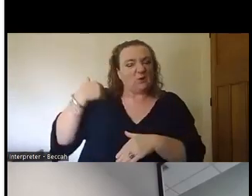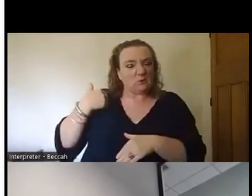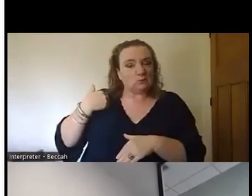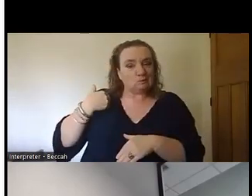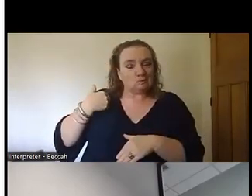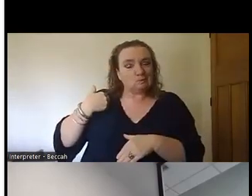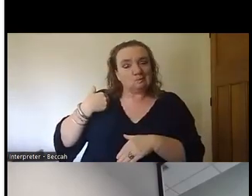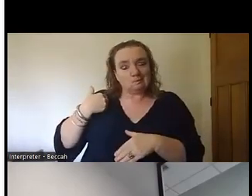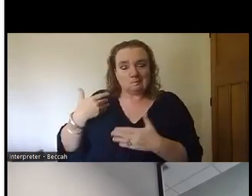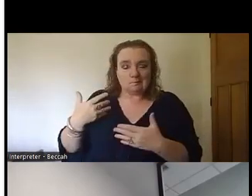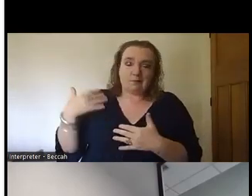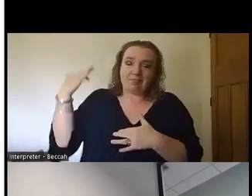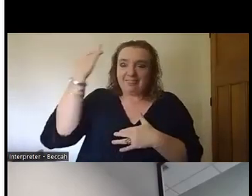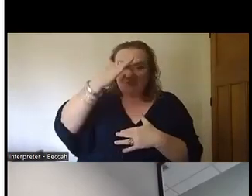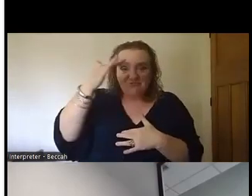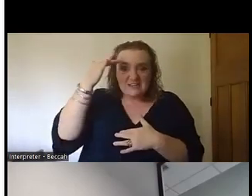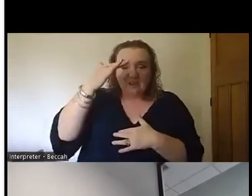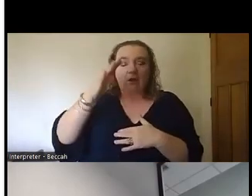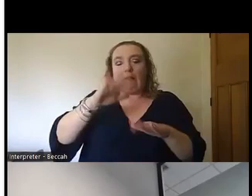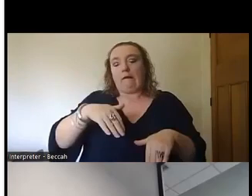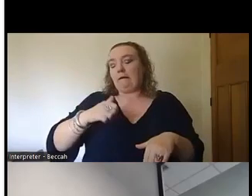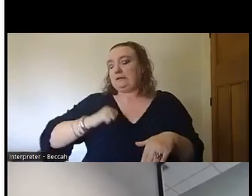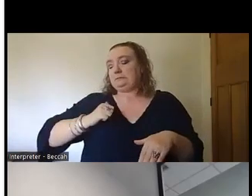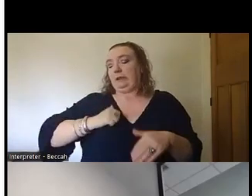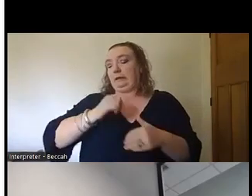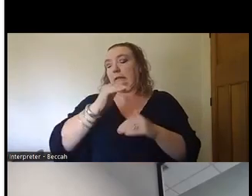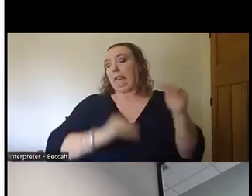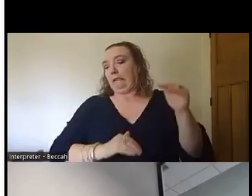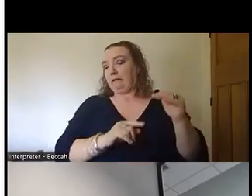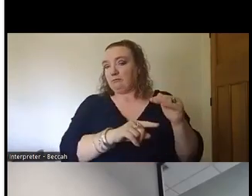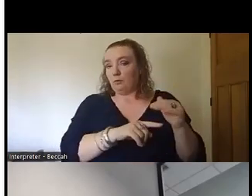theorising low expectations that go with a range of learners